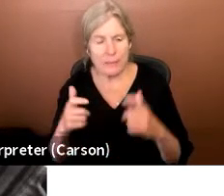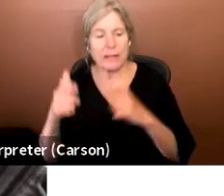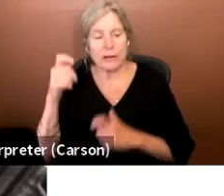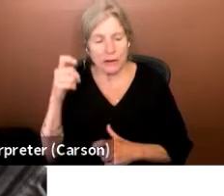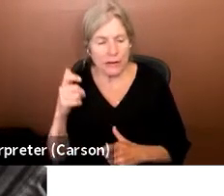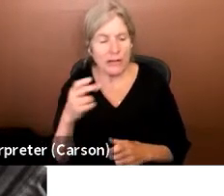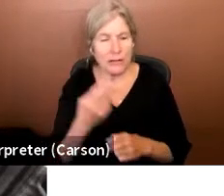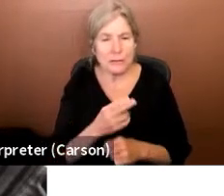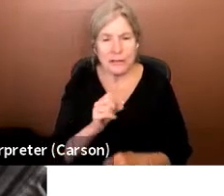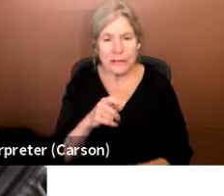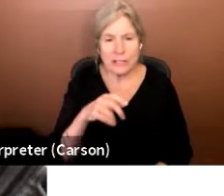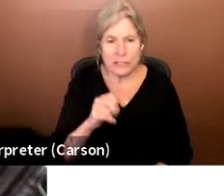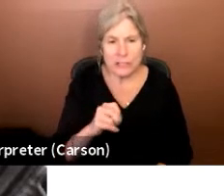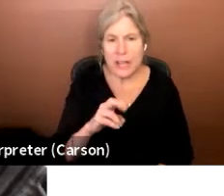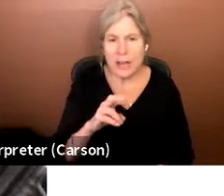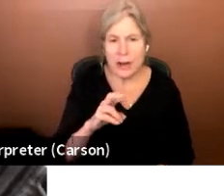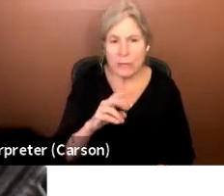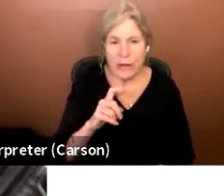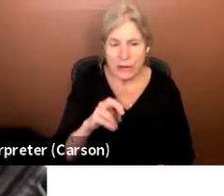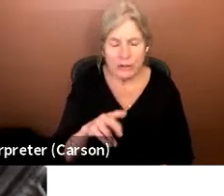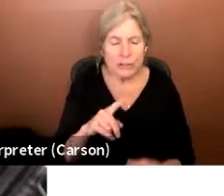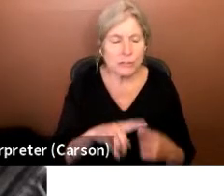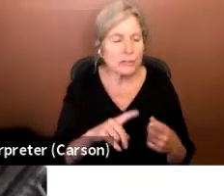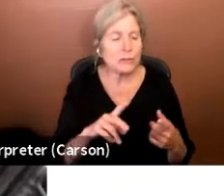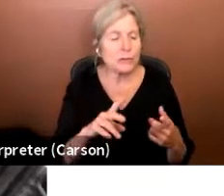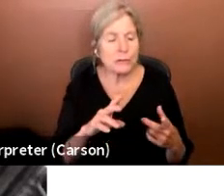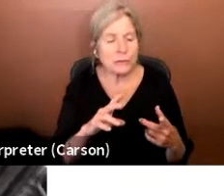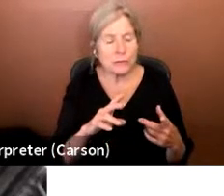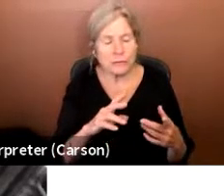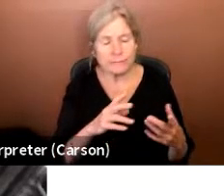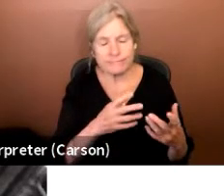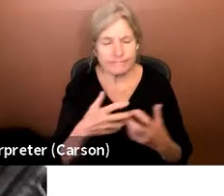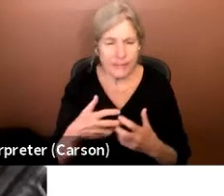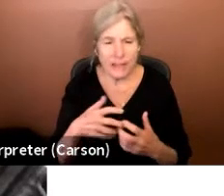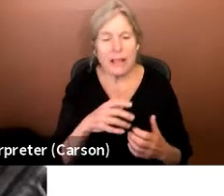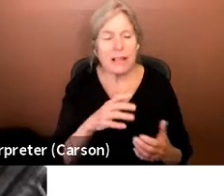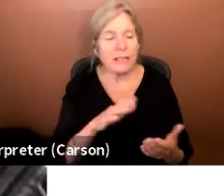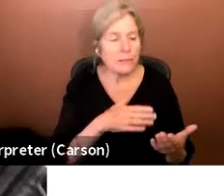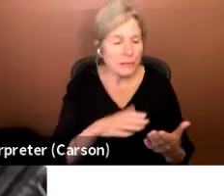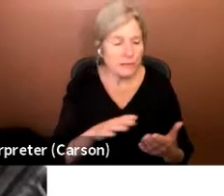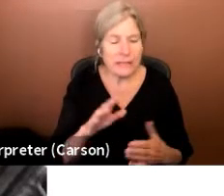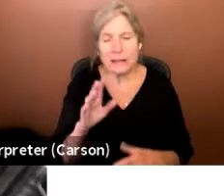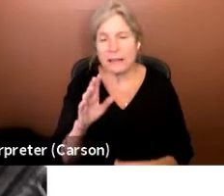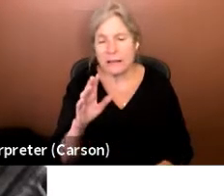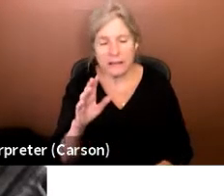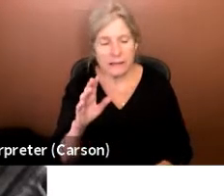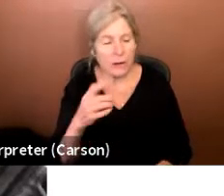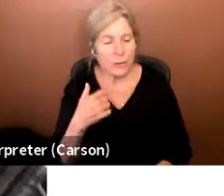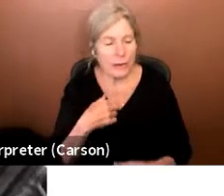the compositions, the music, the performance . We worked with twen 20 different musicians from 30